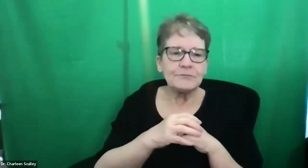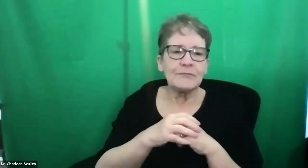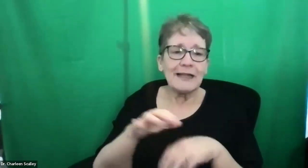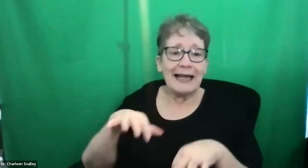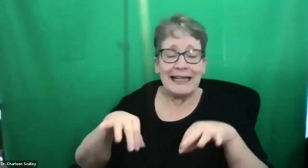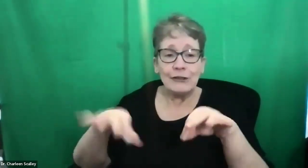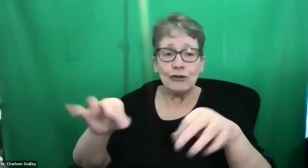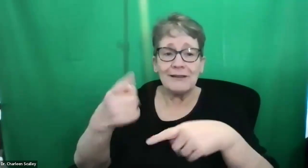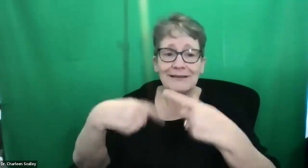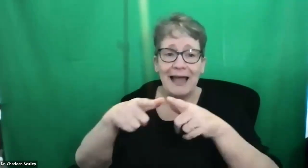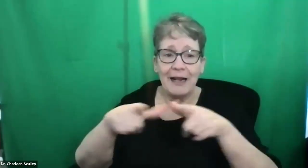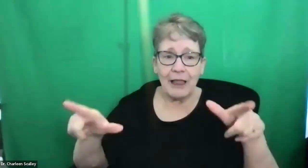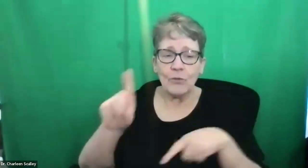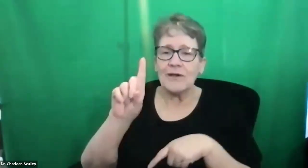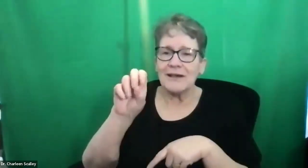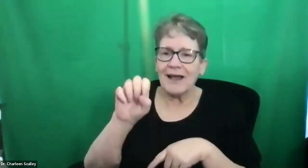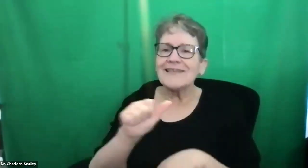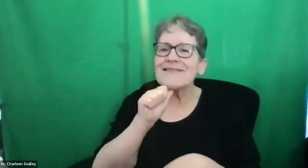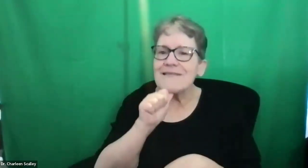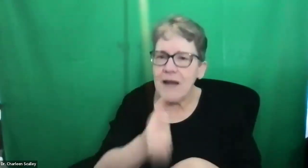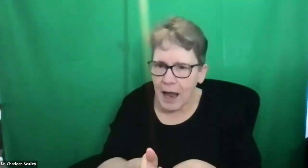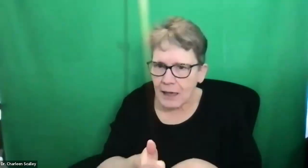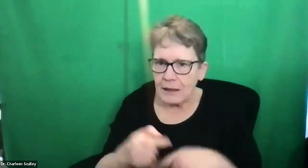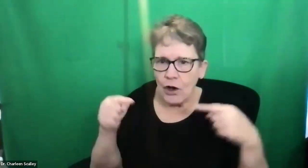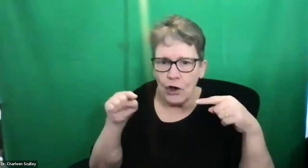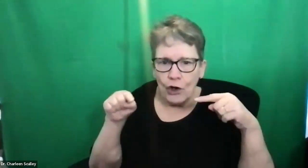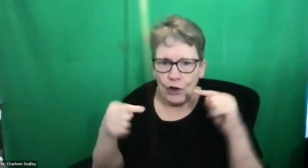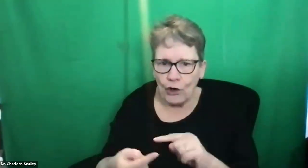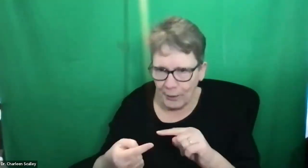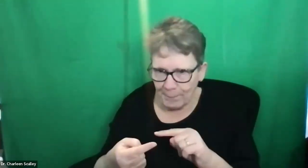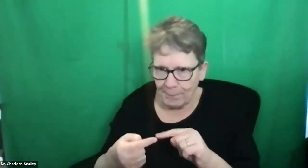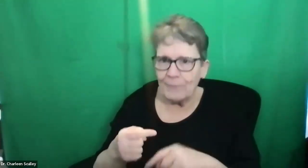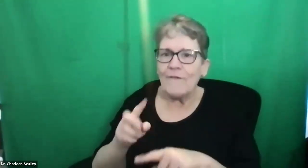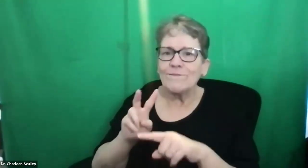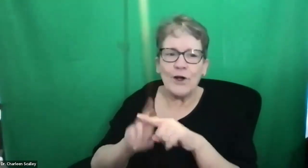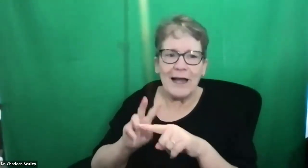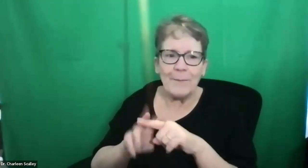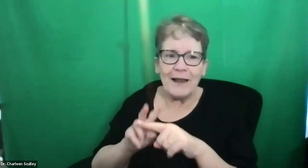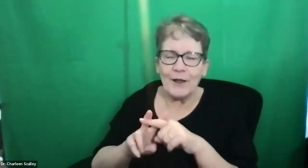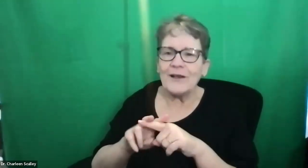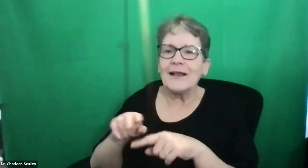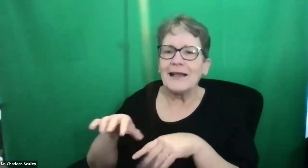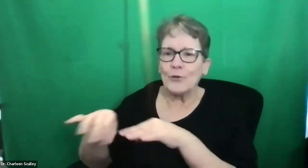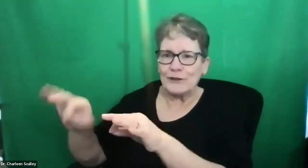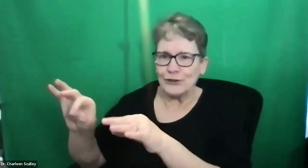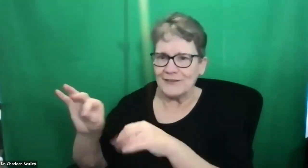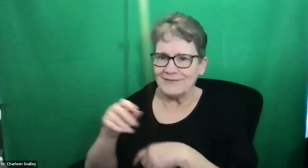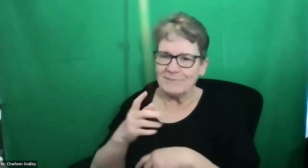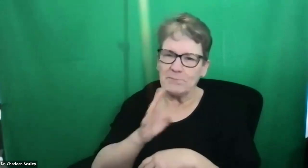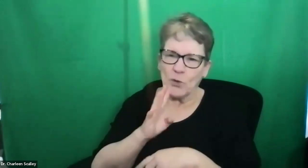acquisition of sign language does not harm spoken vocabulary acquisition.